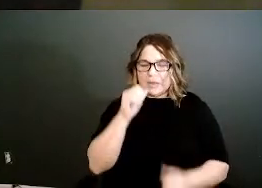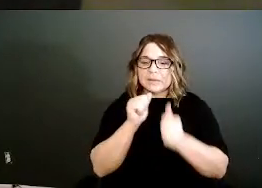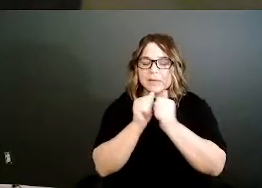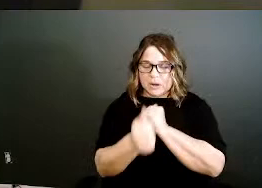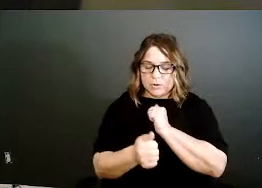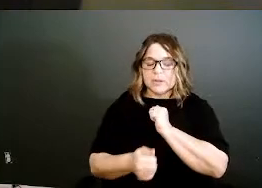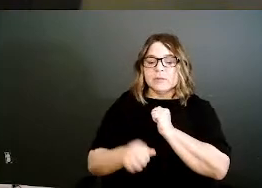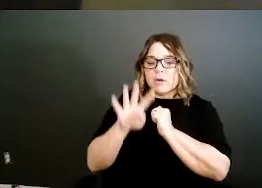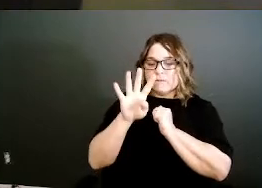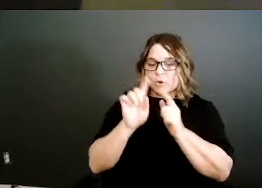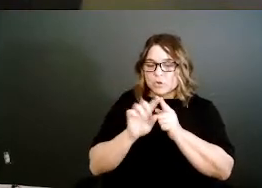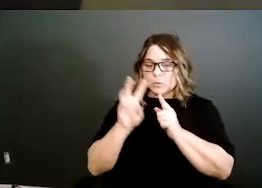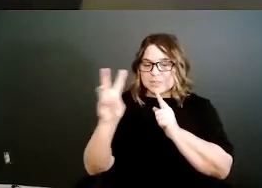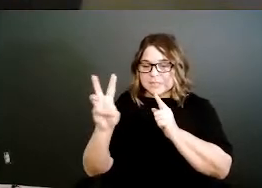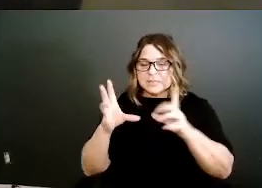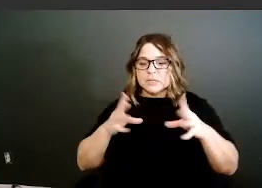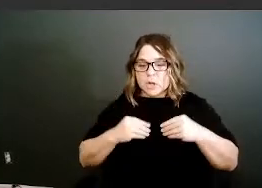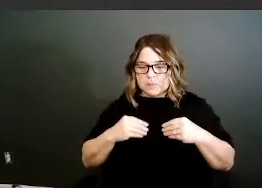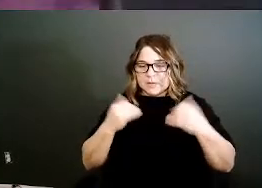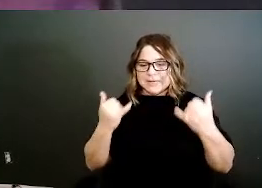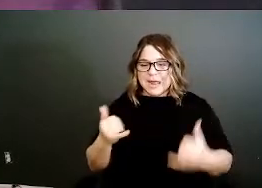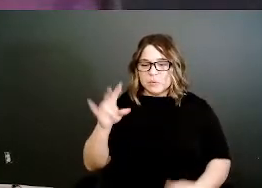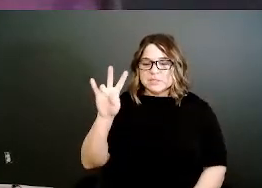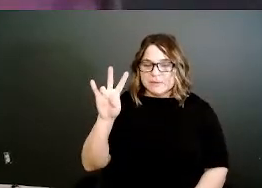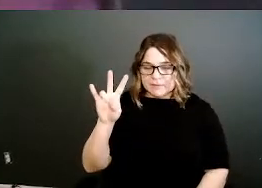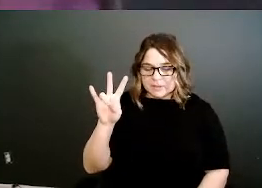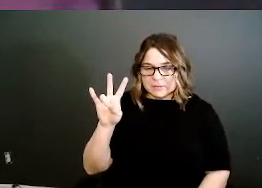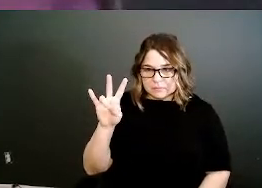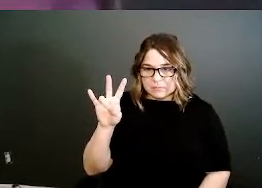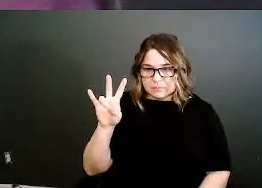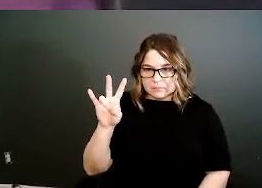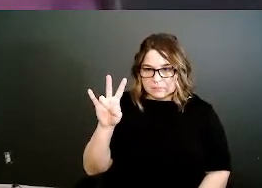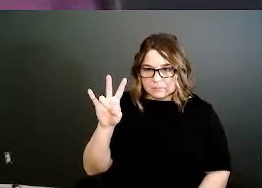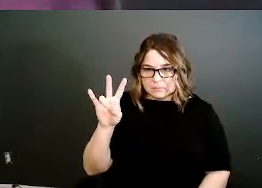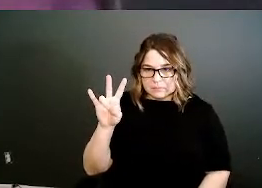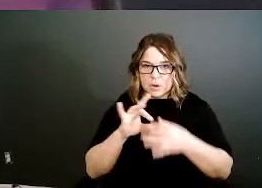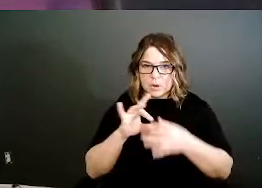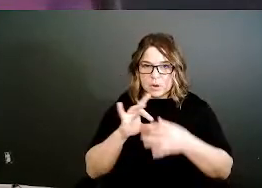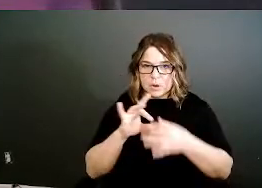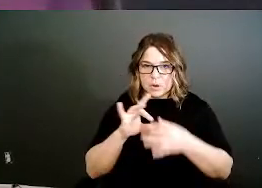UTILITY SERVICES, INCLUDING WATER, SEWER, STORM WATER, AND SOLID WASTE, ALL OF WHICH BECOME EFFECTIVE JANUARY